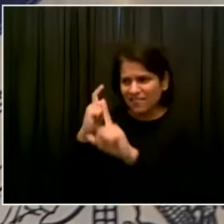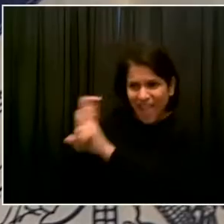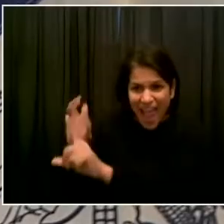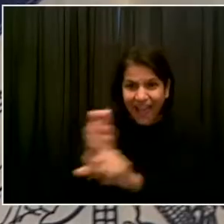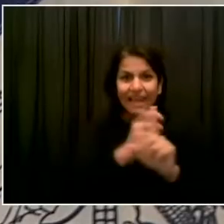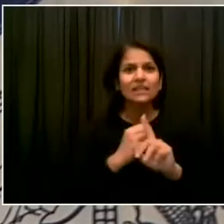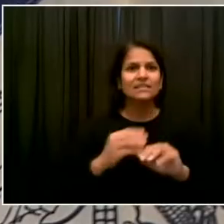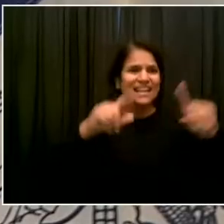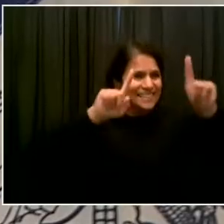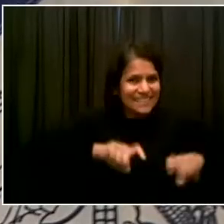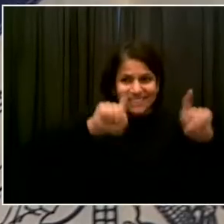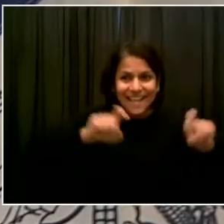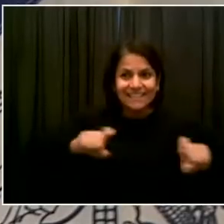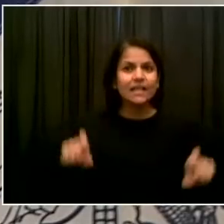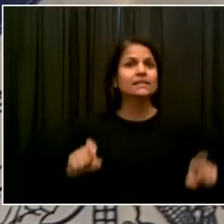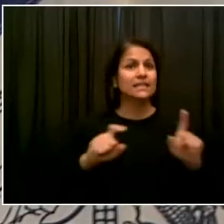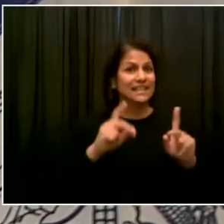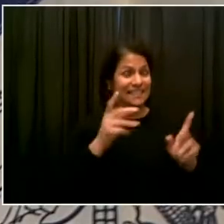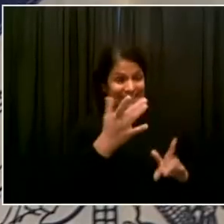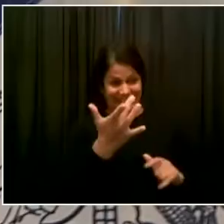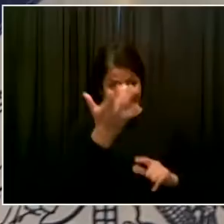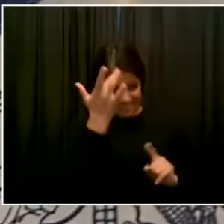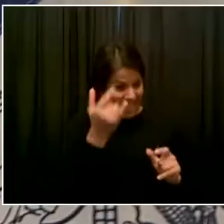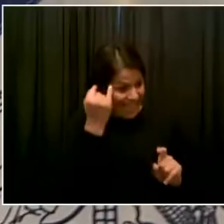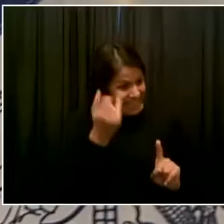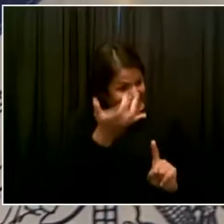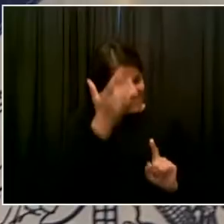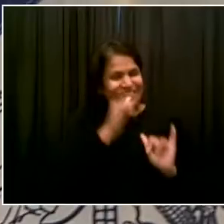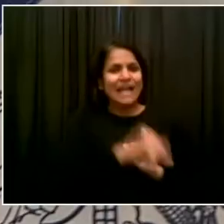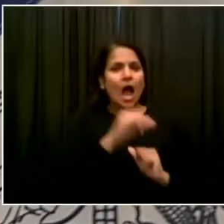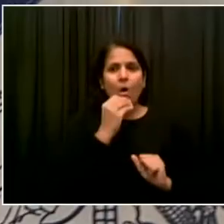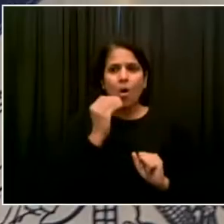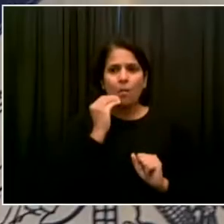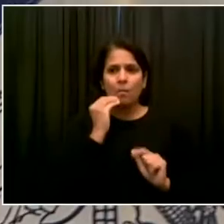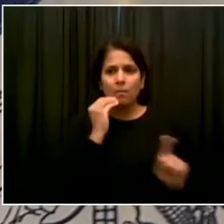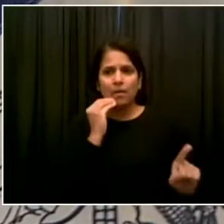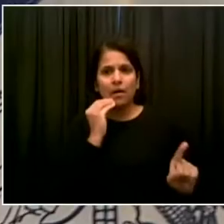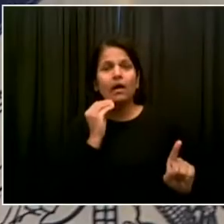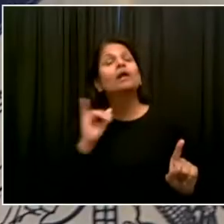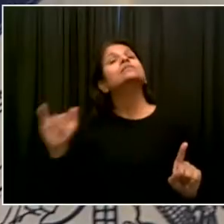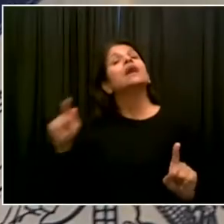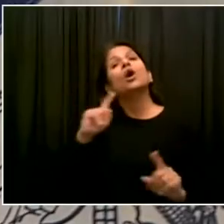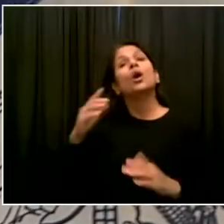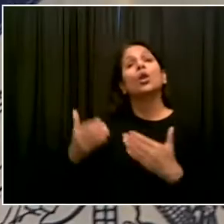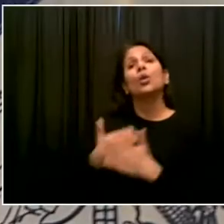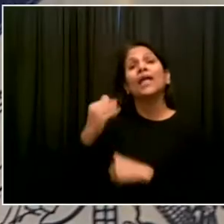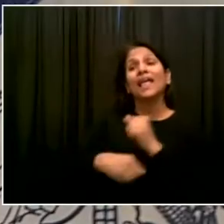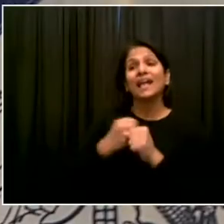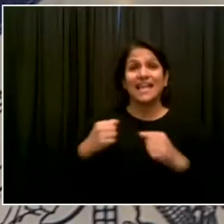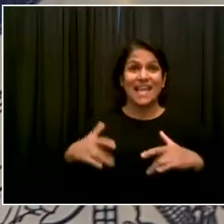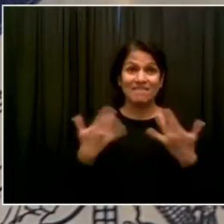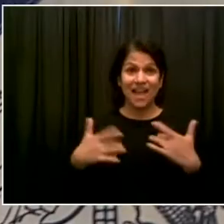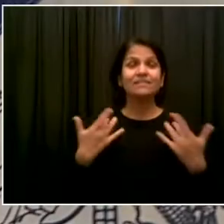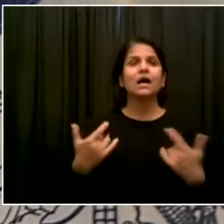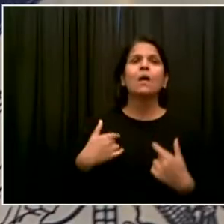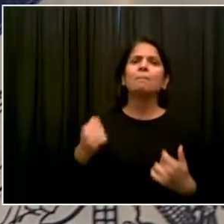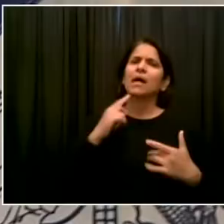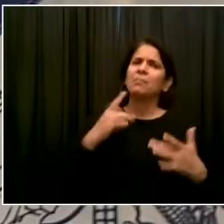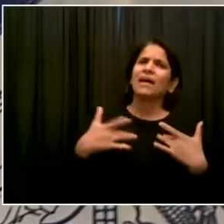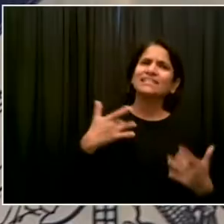SOMEONE IS NOT FEELING WELL STAY HOME AND BE REALLY CAREFUL AROUND FOLKS WHO ARE PREDICT ALERTLY VULNERABLE. FOR THE NEW